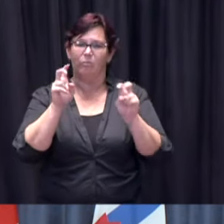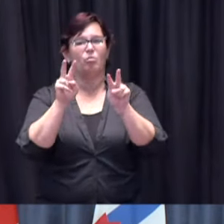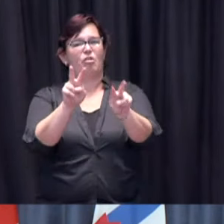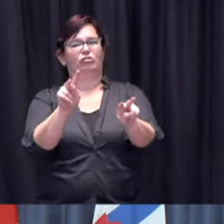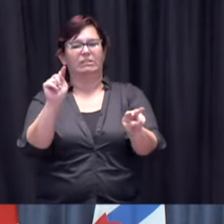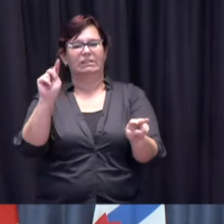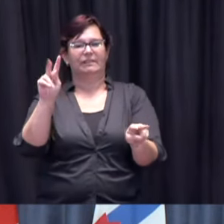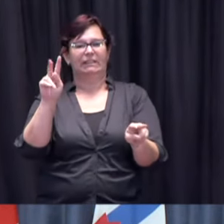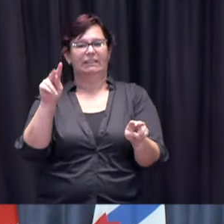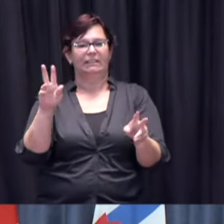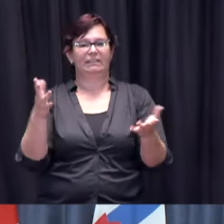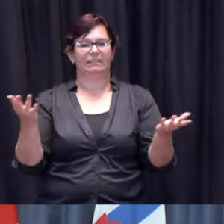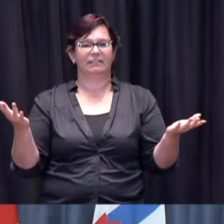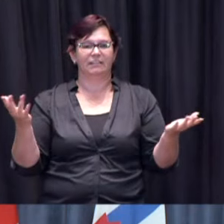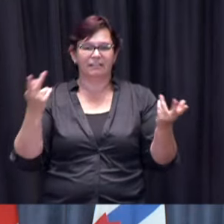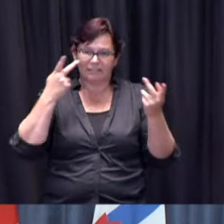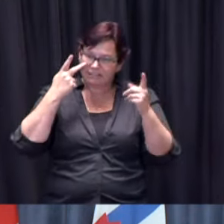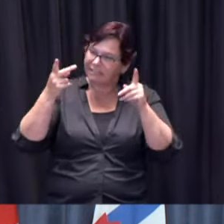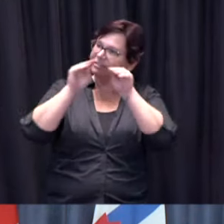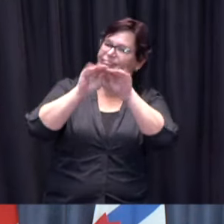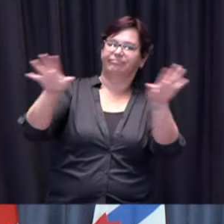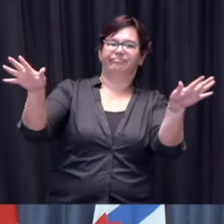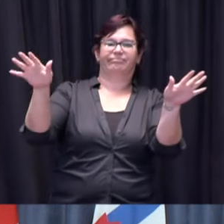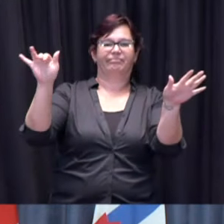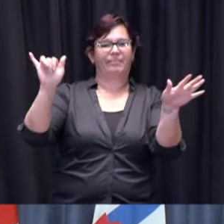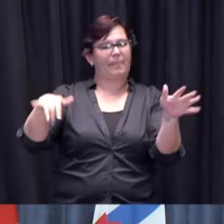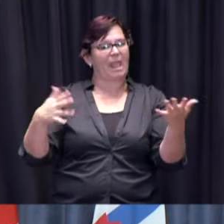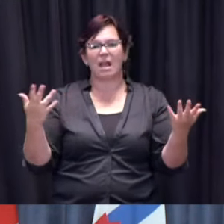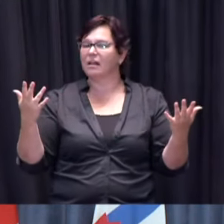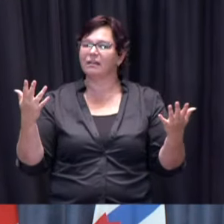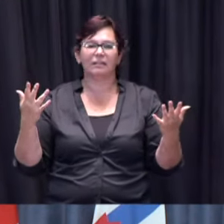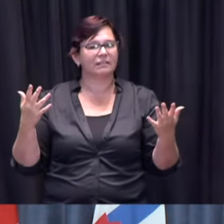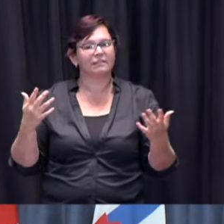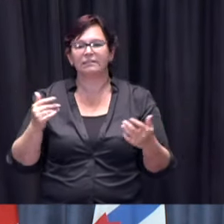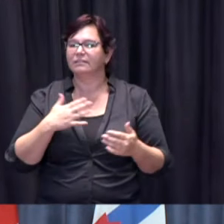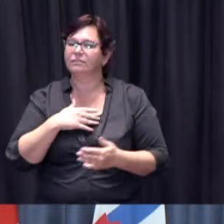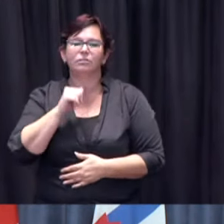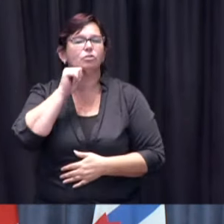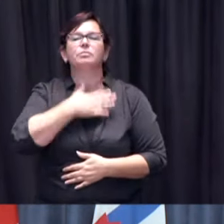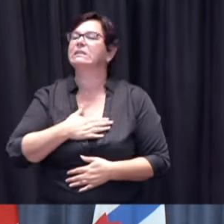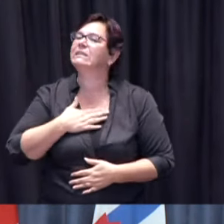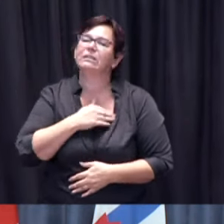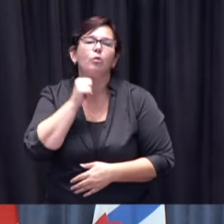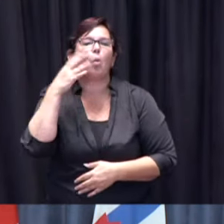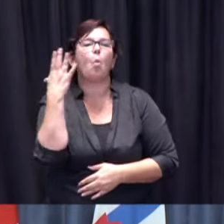enjoy it with your own family and please do not go to large gatherings or other kinds of places whether it's at Maple Leaf Square